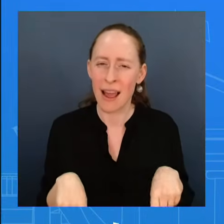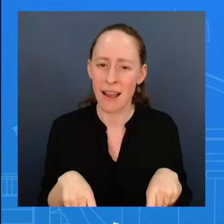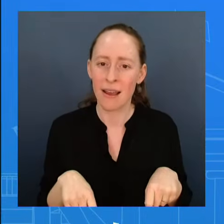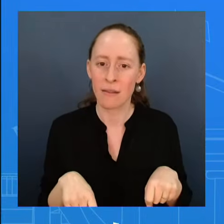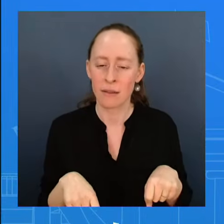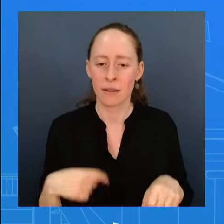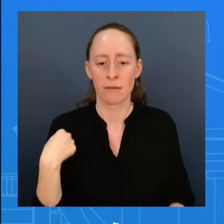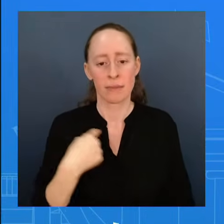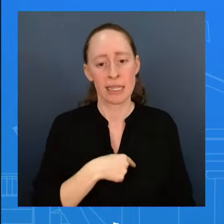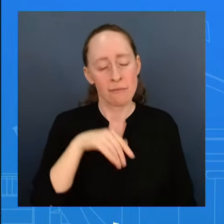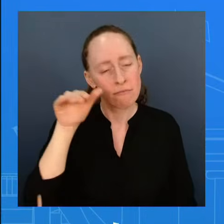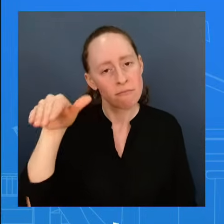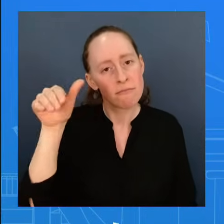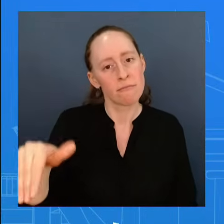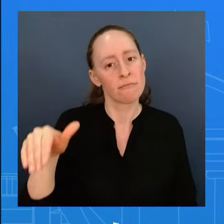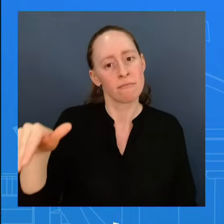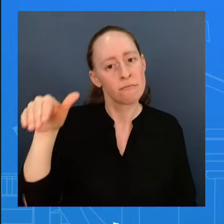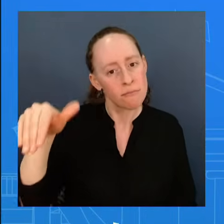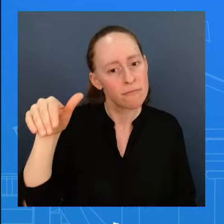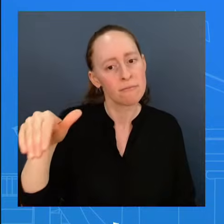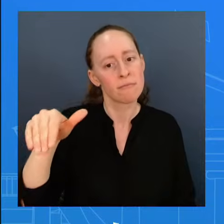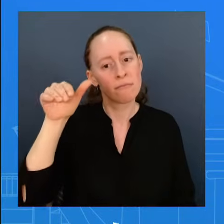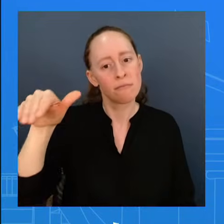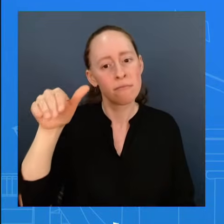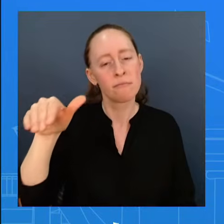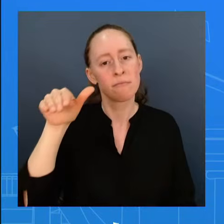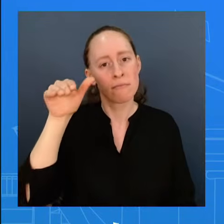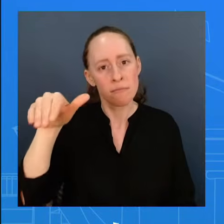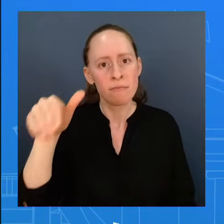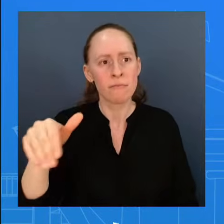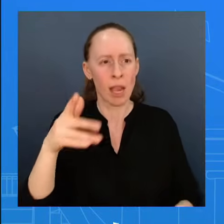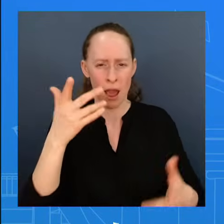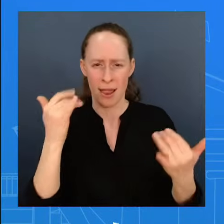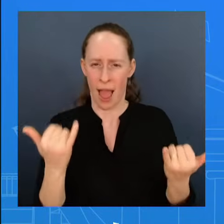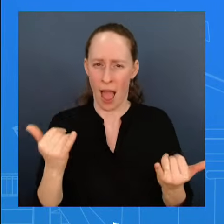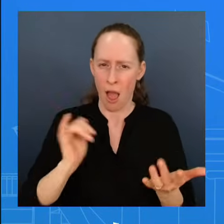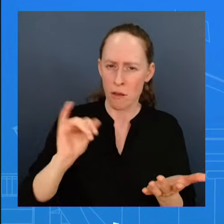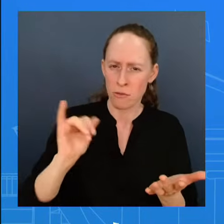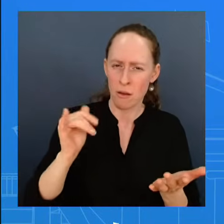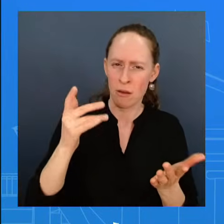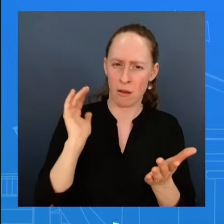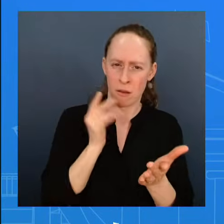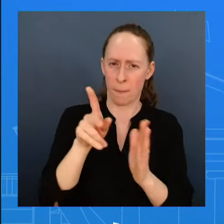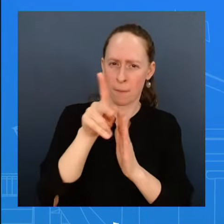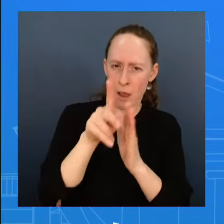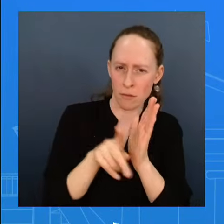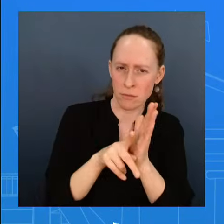who are family members of American citizens and may want to come to the United States. So, we're evaluating it.